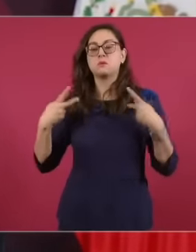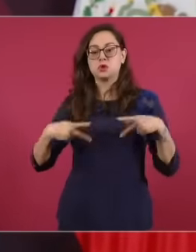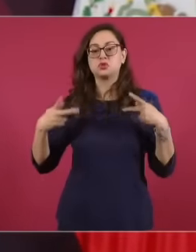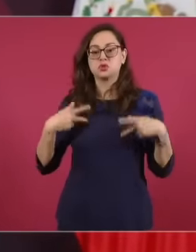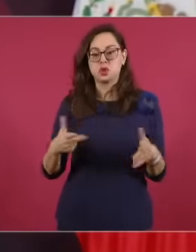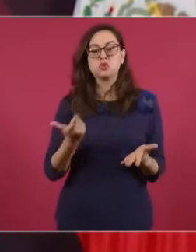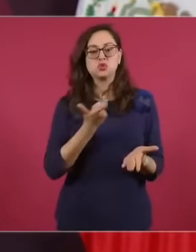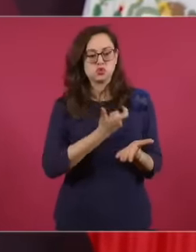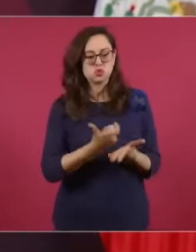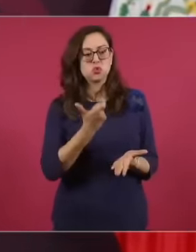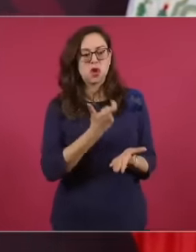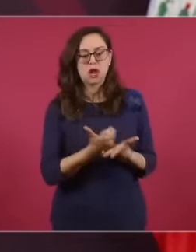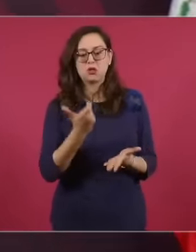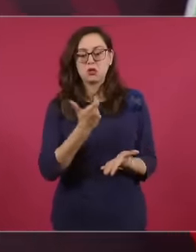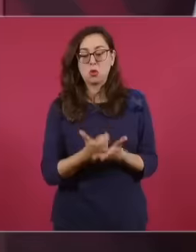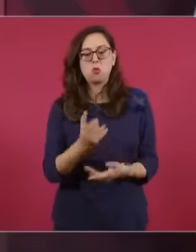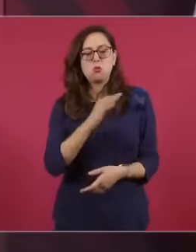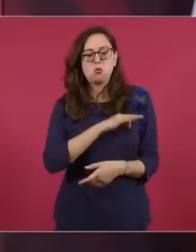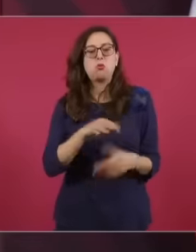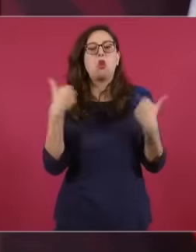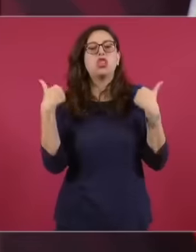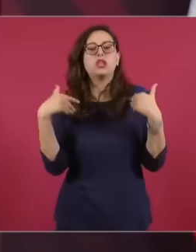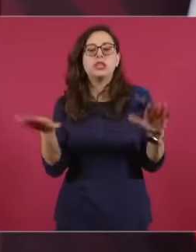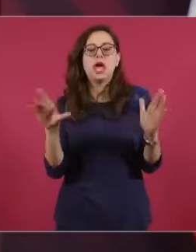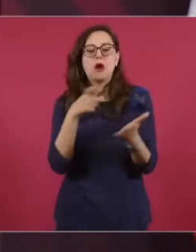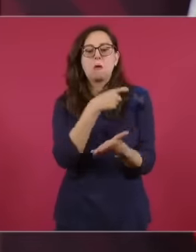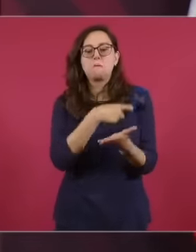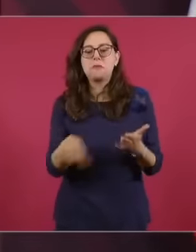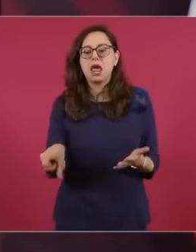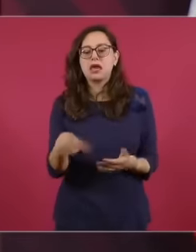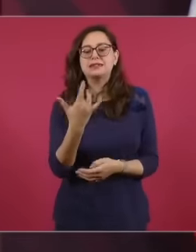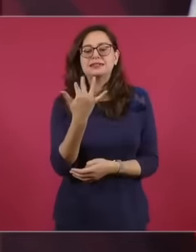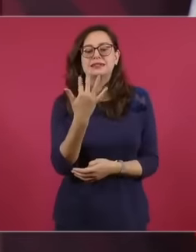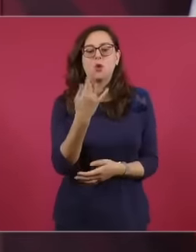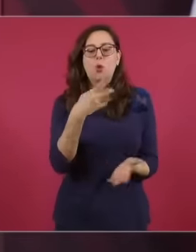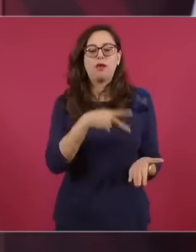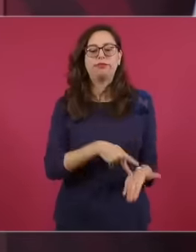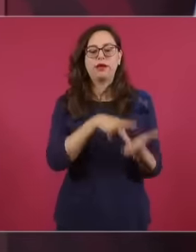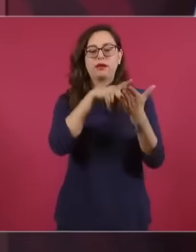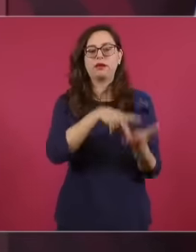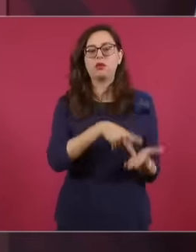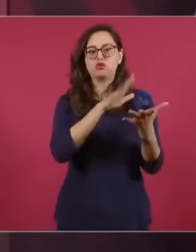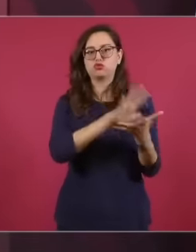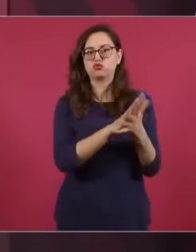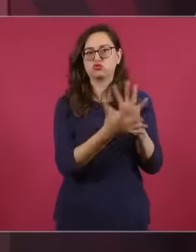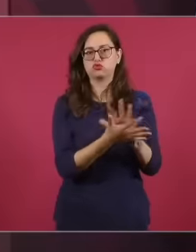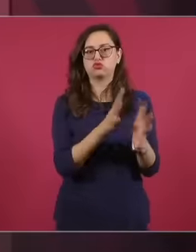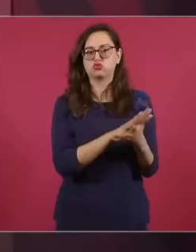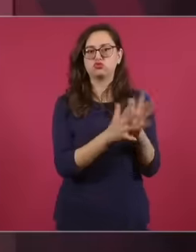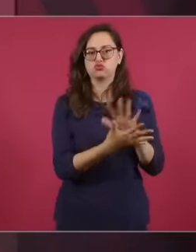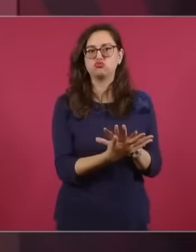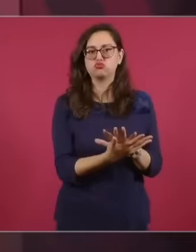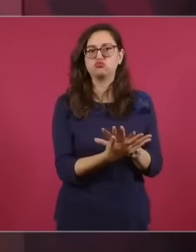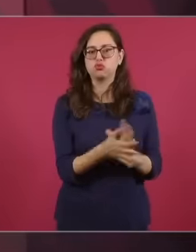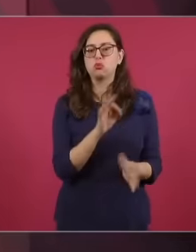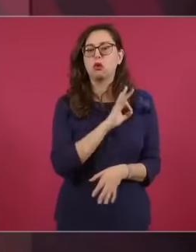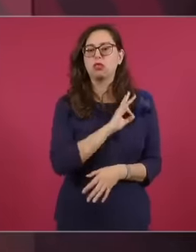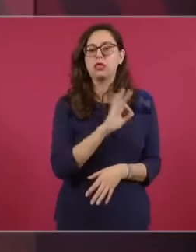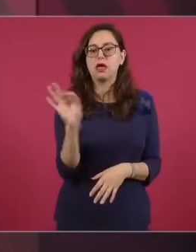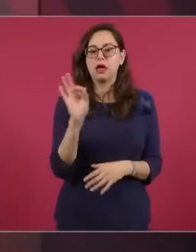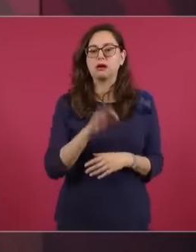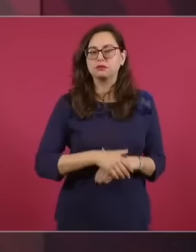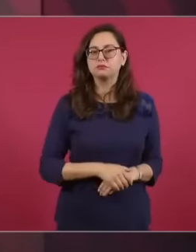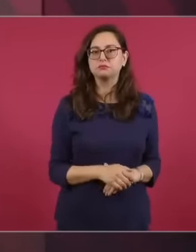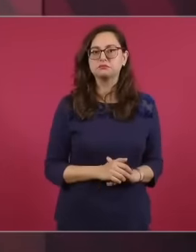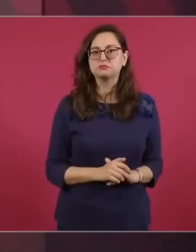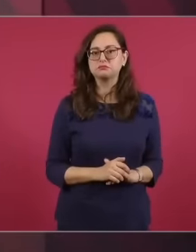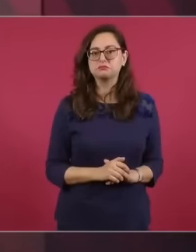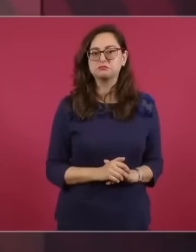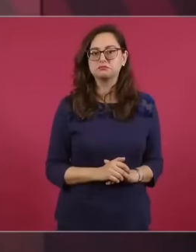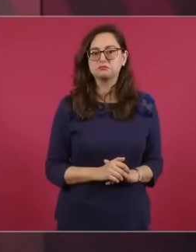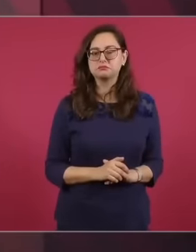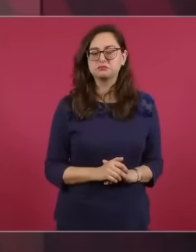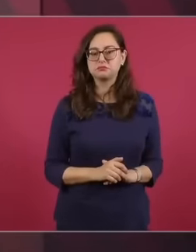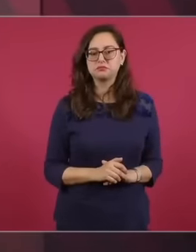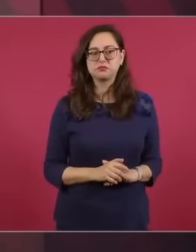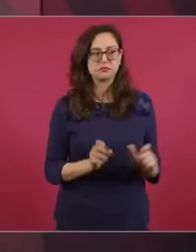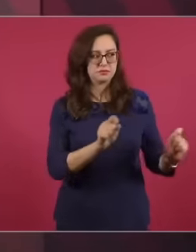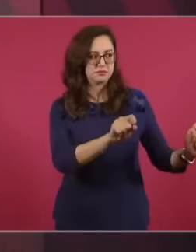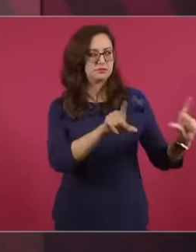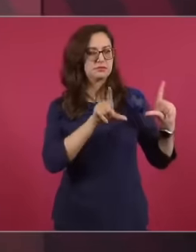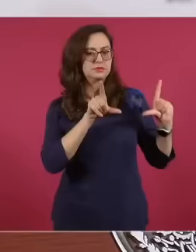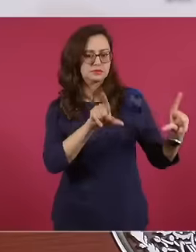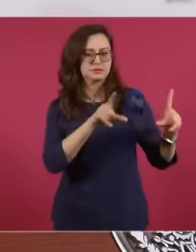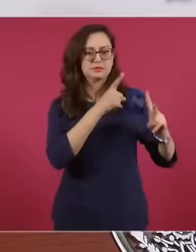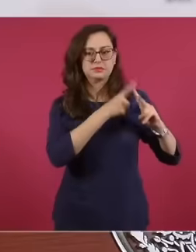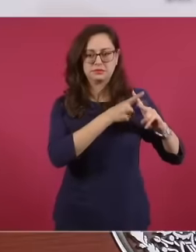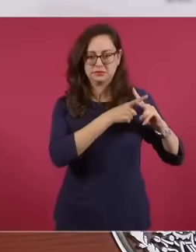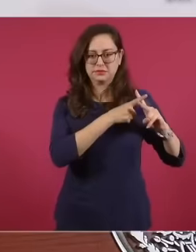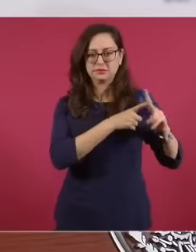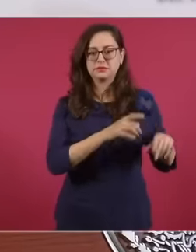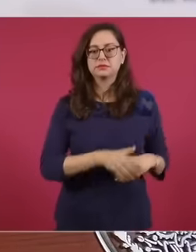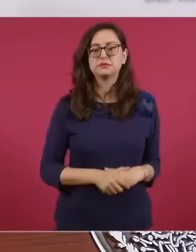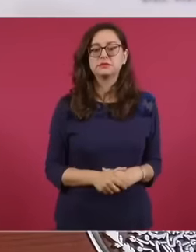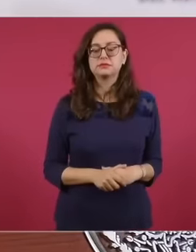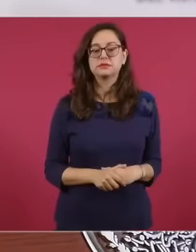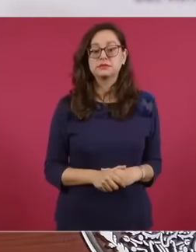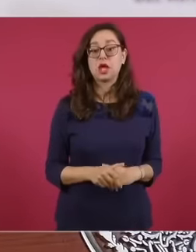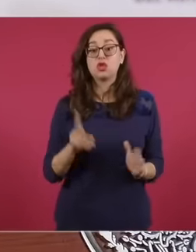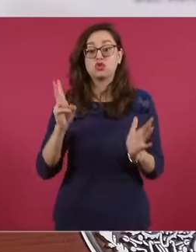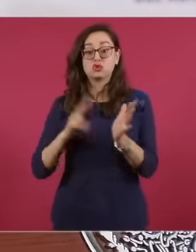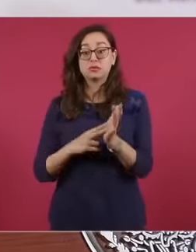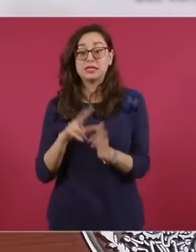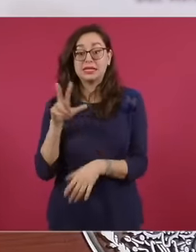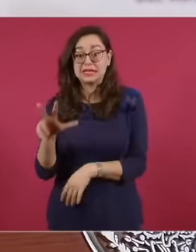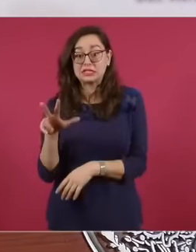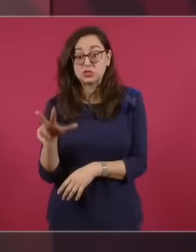to buy 50 kilos of tortilla minimum wage why don't you put the graph When we arrived Put